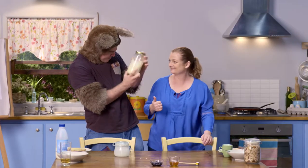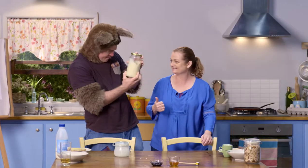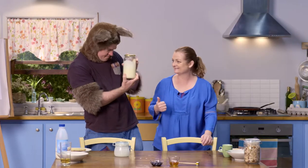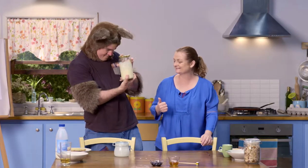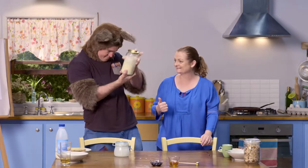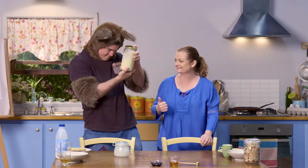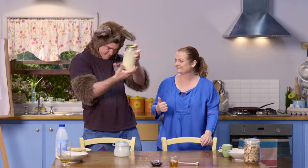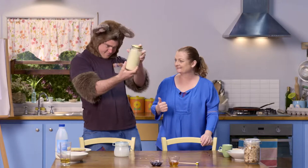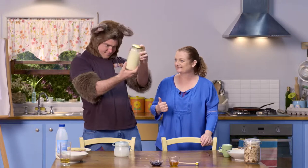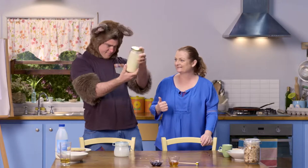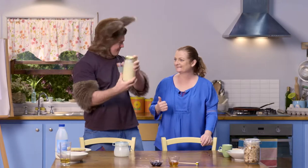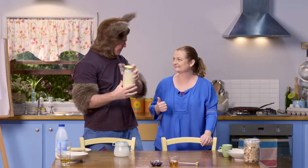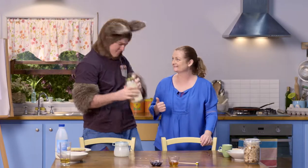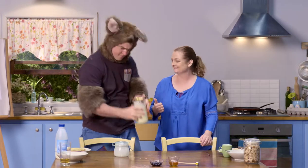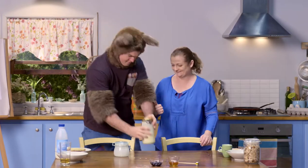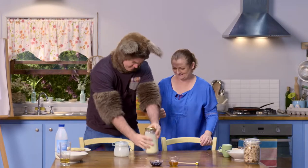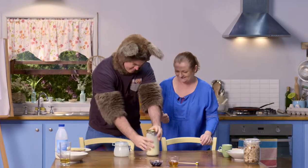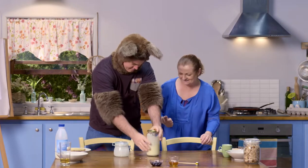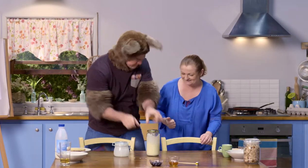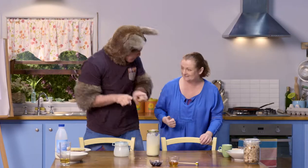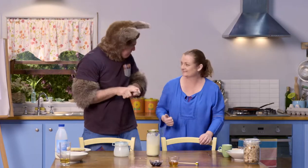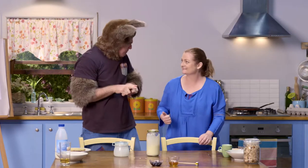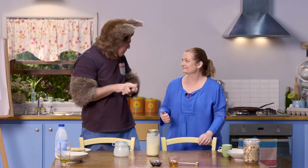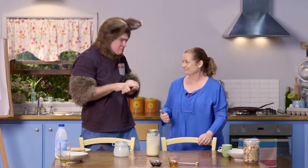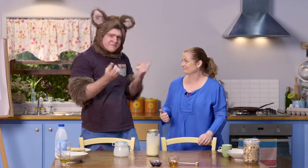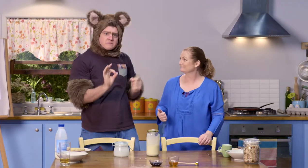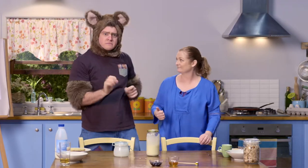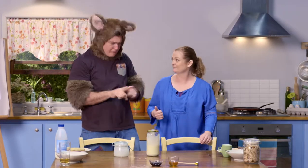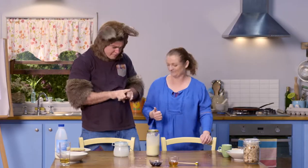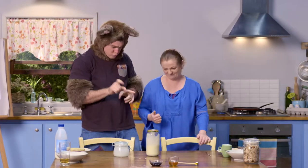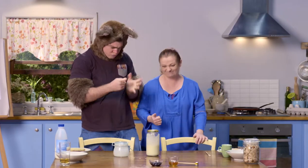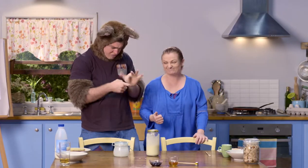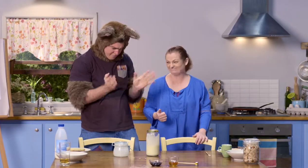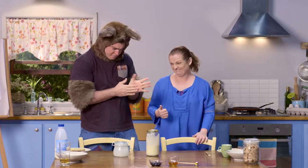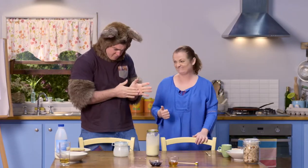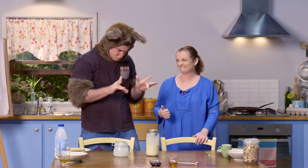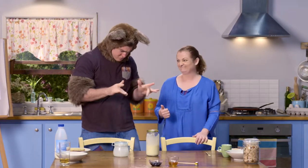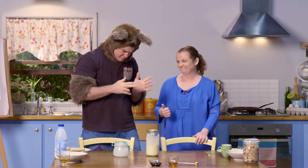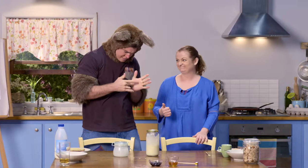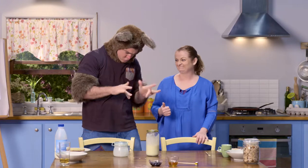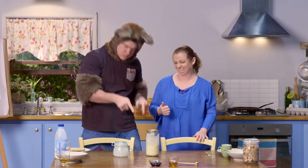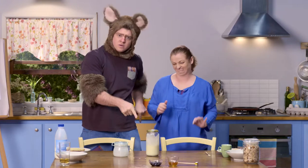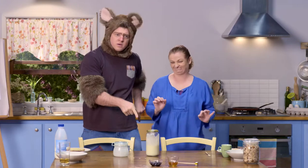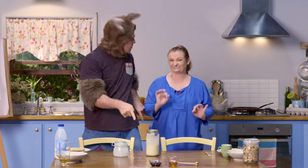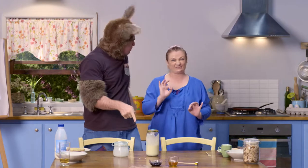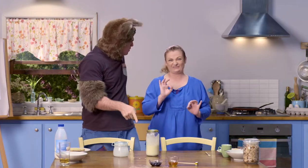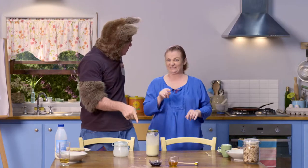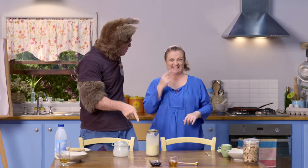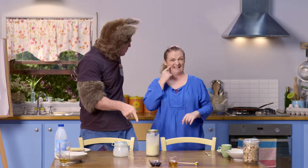Hmm? Hmm. Sally, it hasn't changed. It's still cream. It hasn't become butter yet.